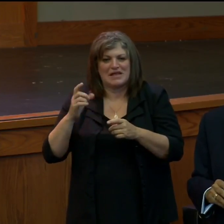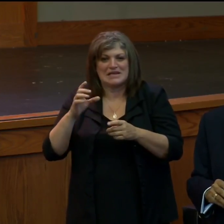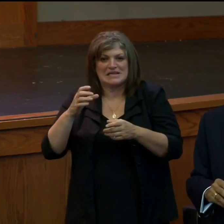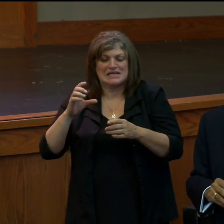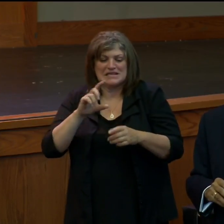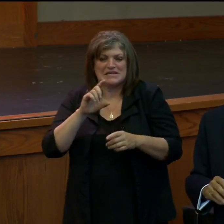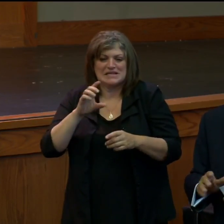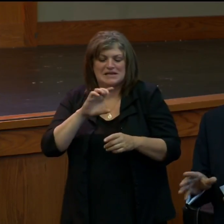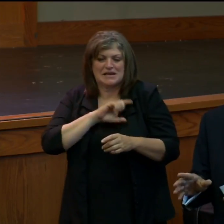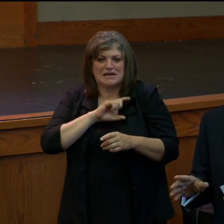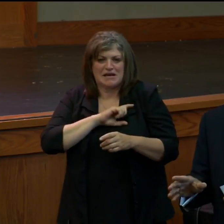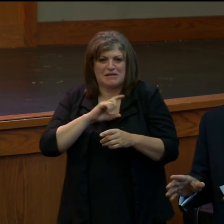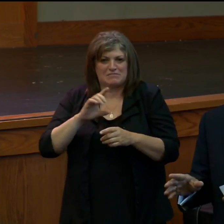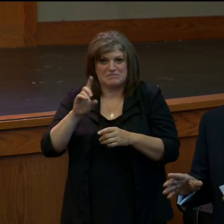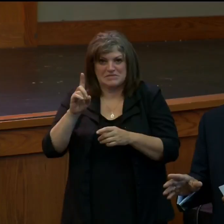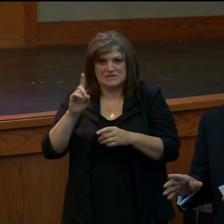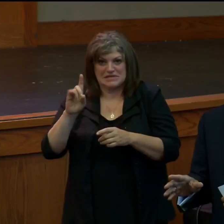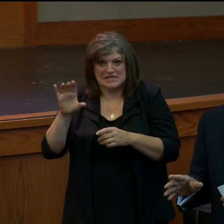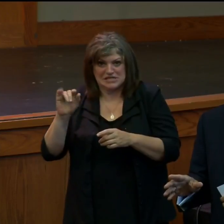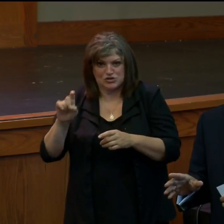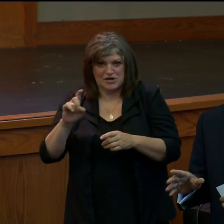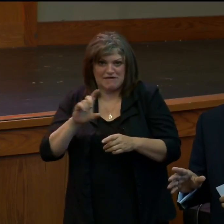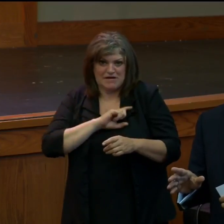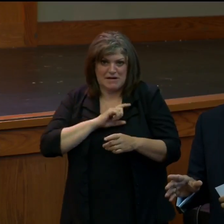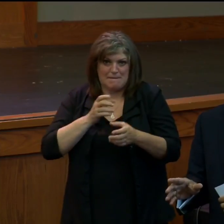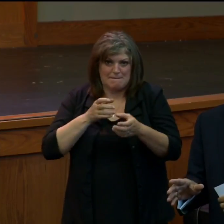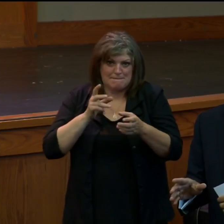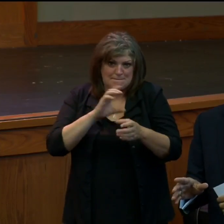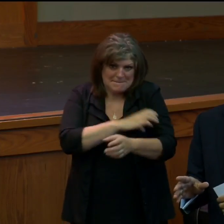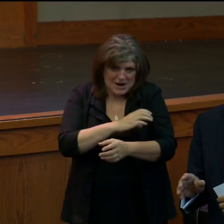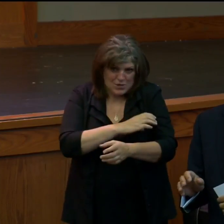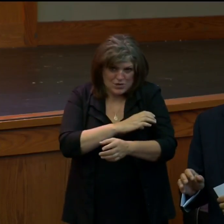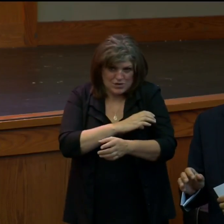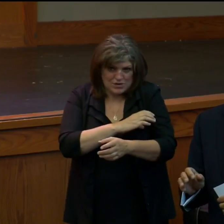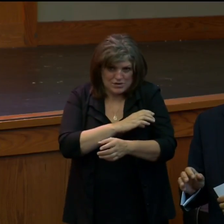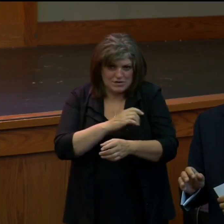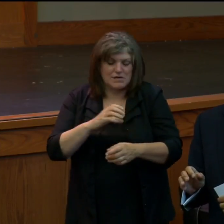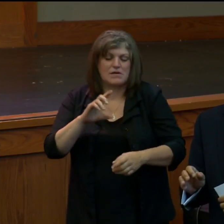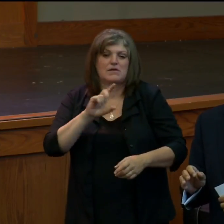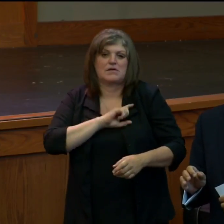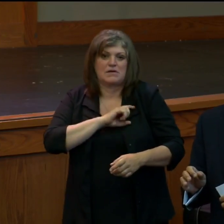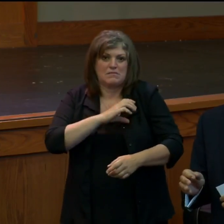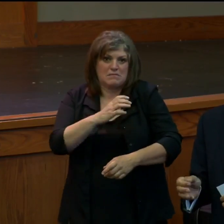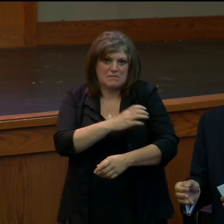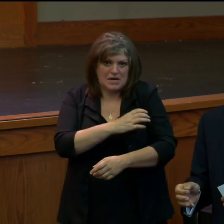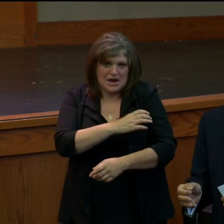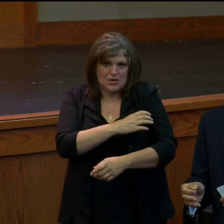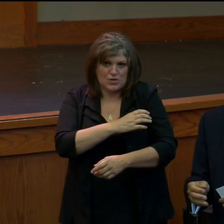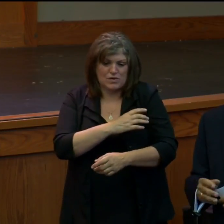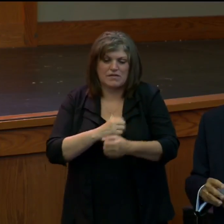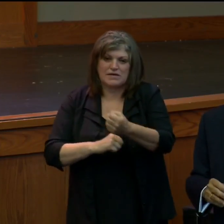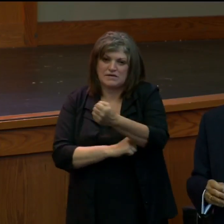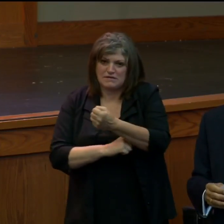NOT A GUESS, BUT THE POLICE POWER IS THE FOUNDATION FOR